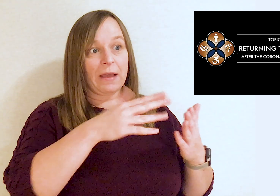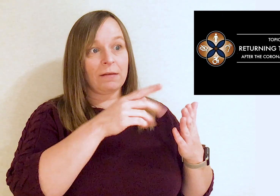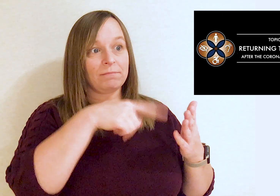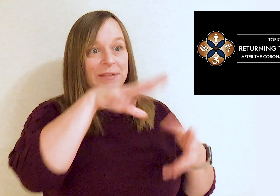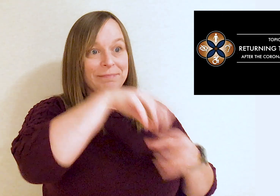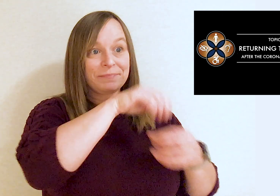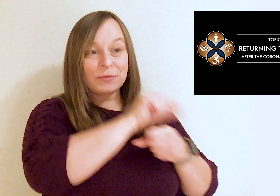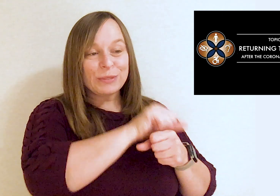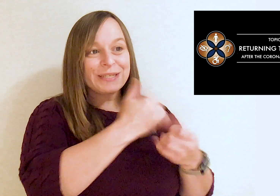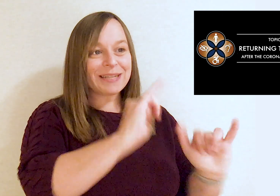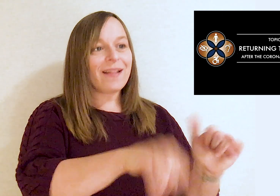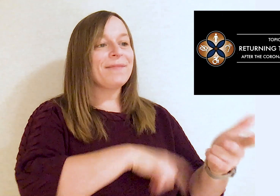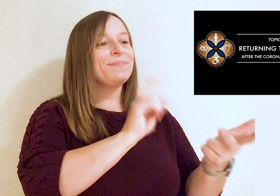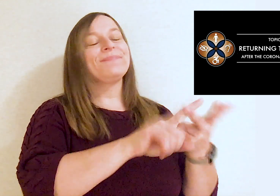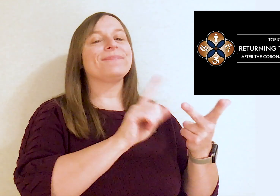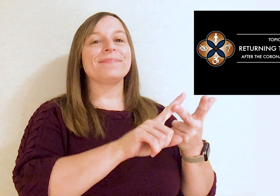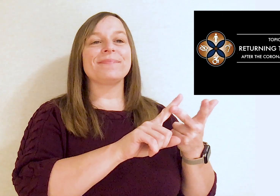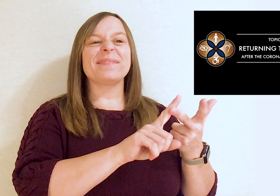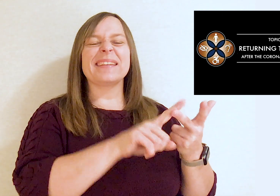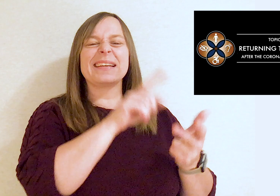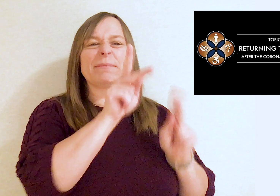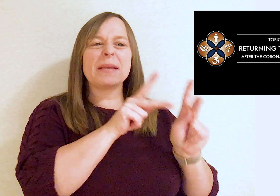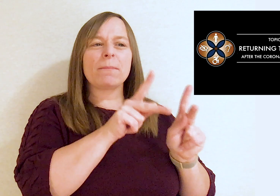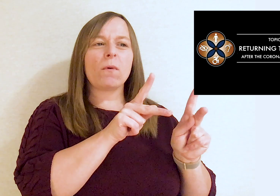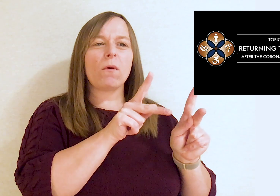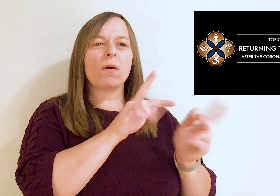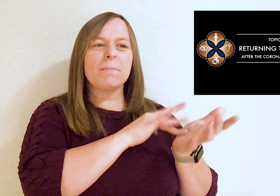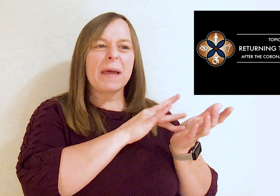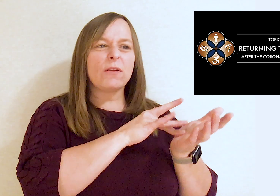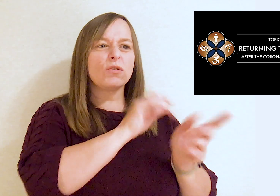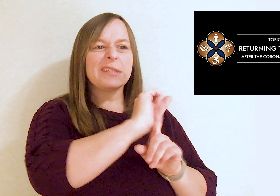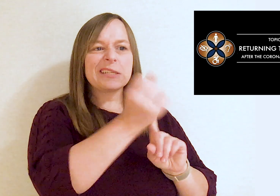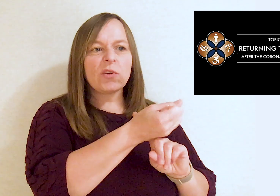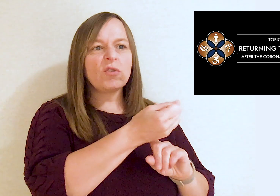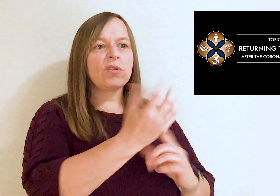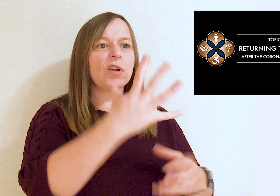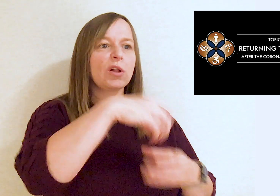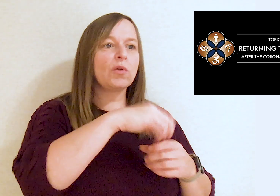part of the workforce, folks who have certain medical conditions that include